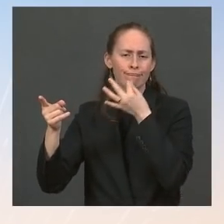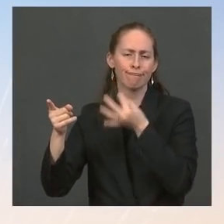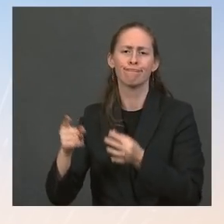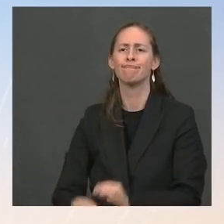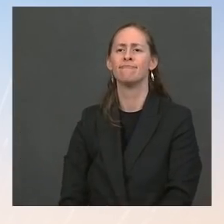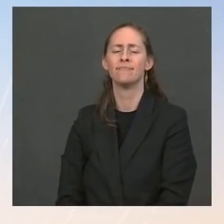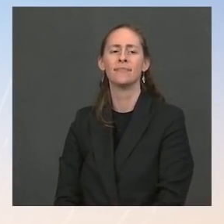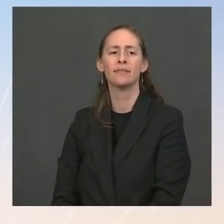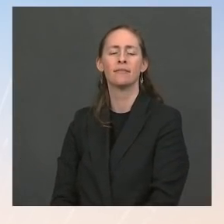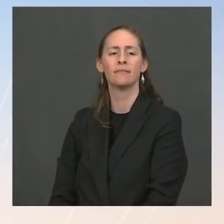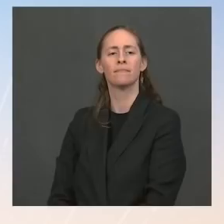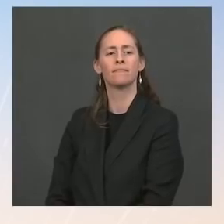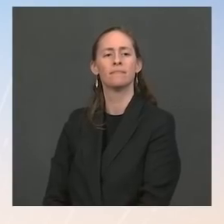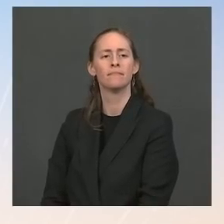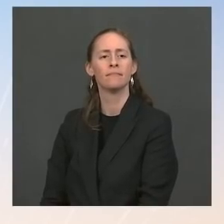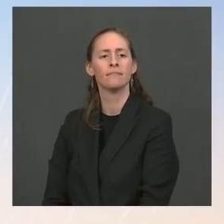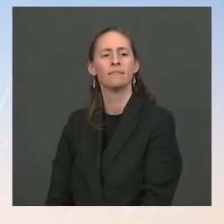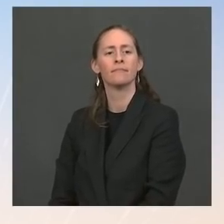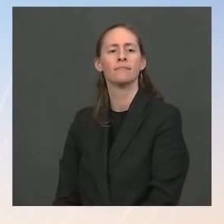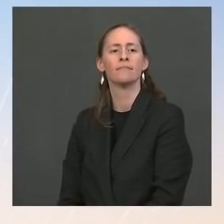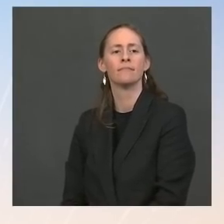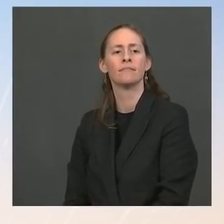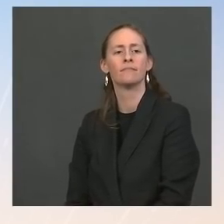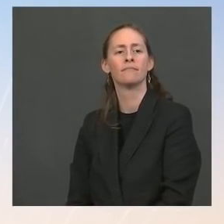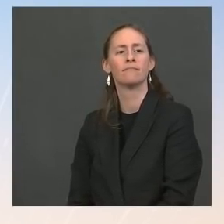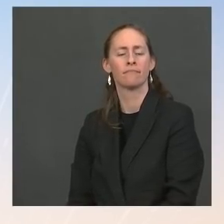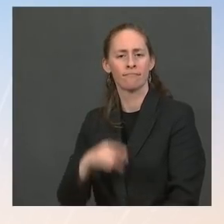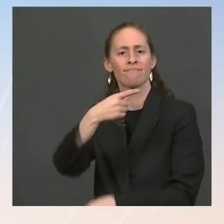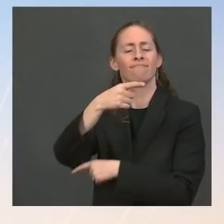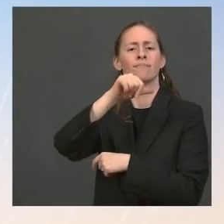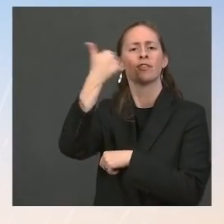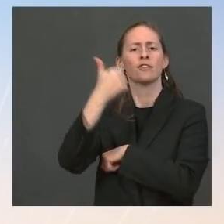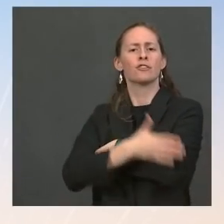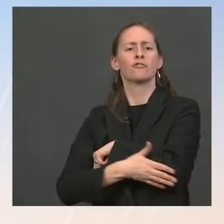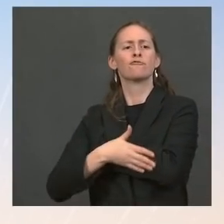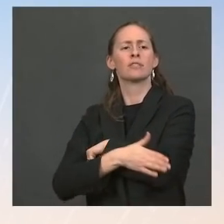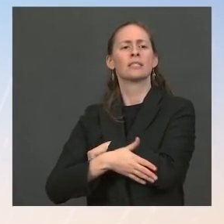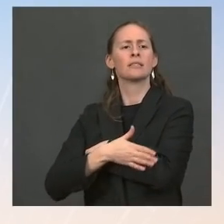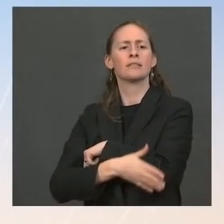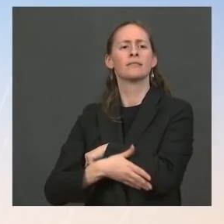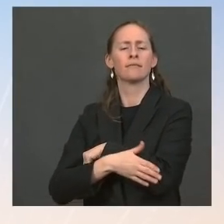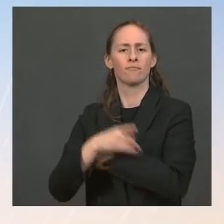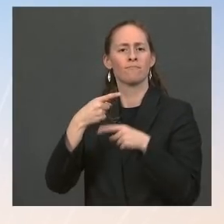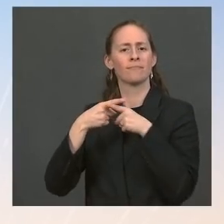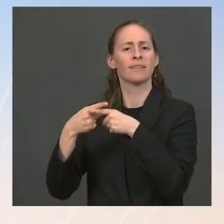On Belarus -- the situation in Belarus: Is there anything specific that you can share that the White House is doing